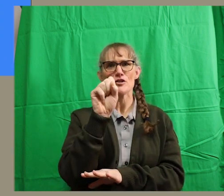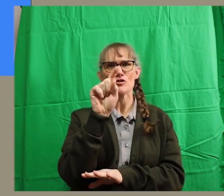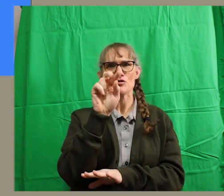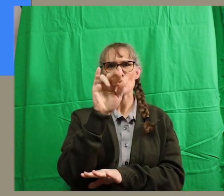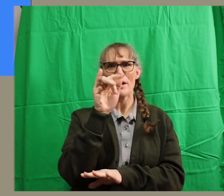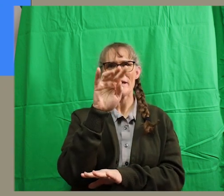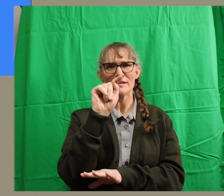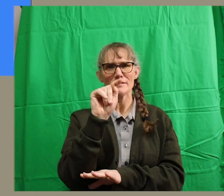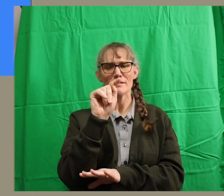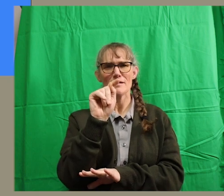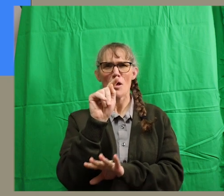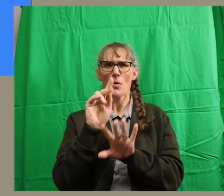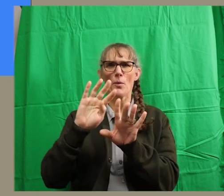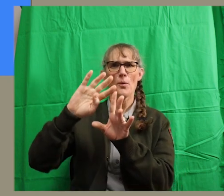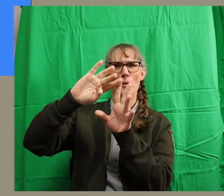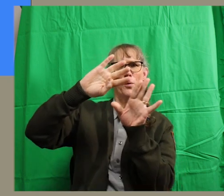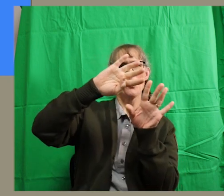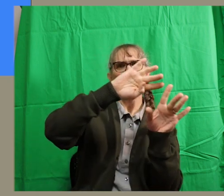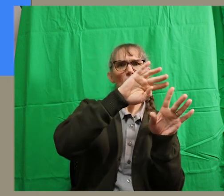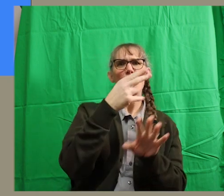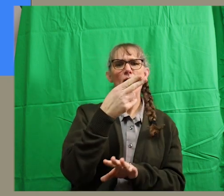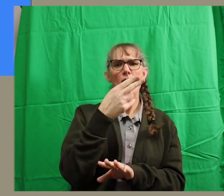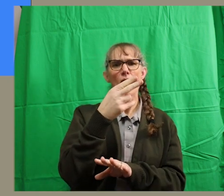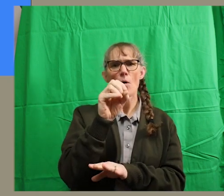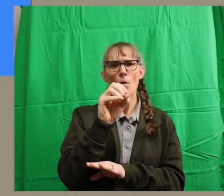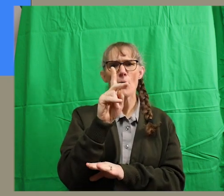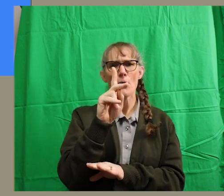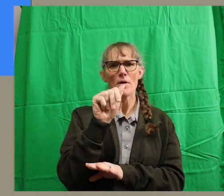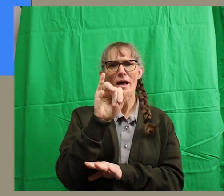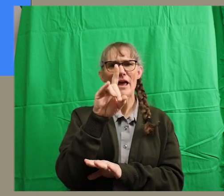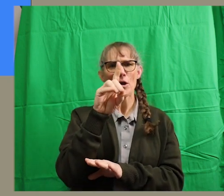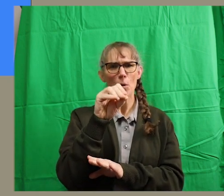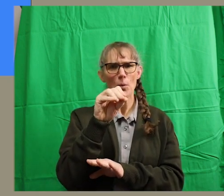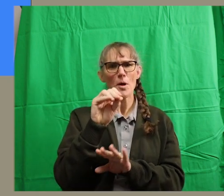And as it did this, it had small, punctuated changes occurring,